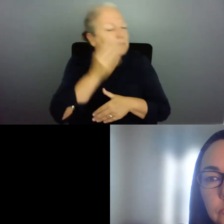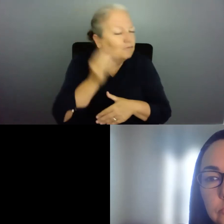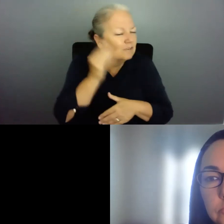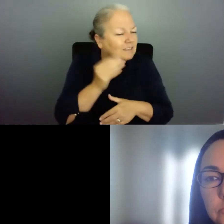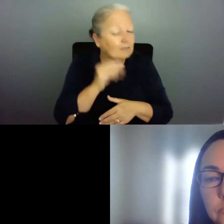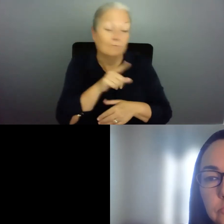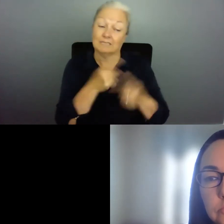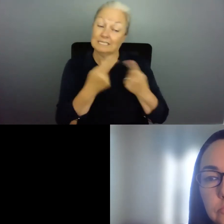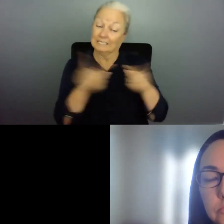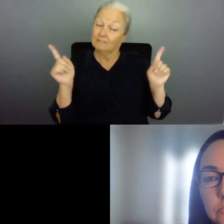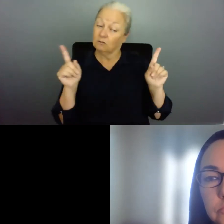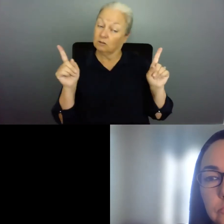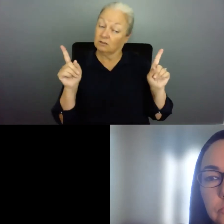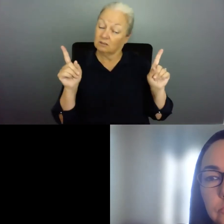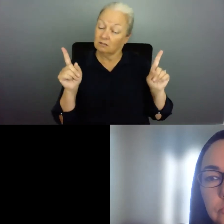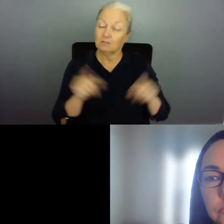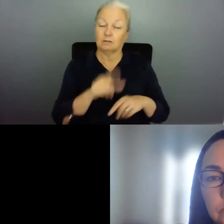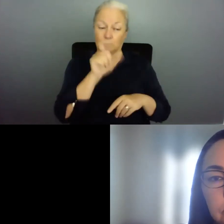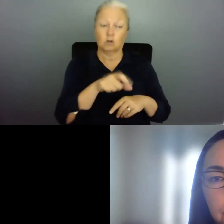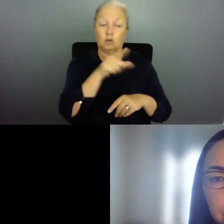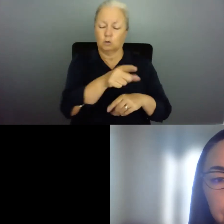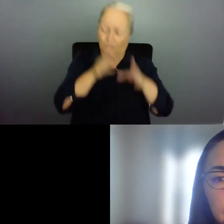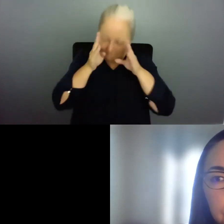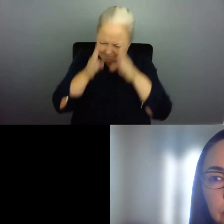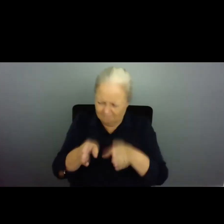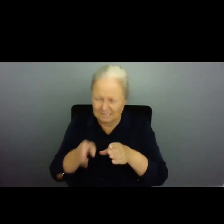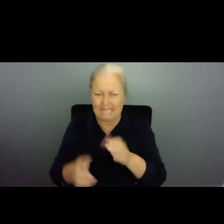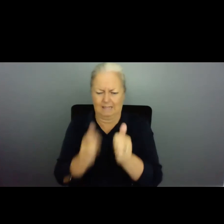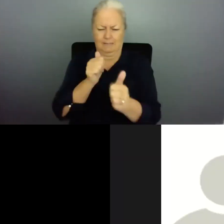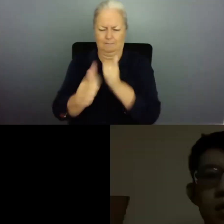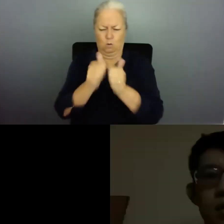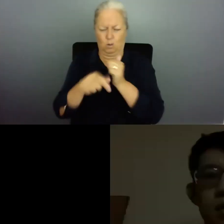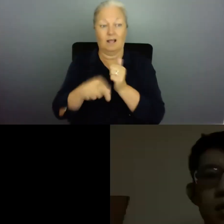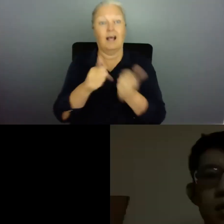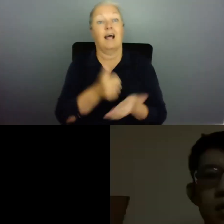someone who basically uses support uh to bring about awareness within people without disabilities